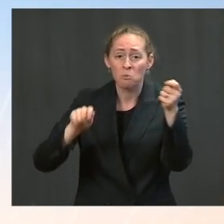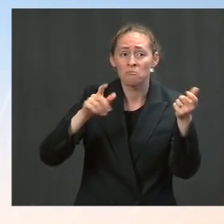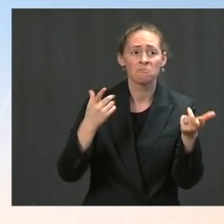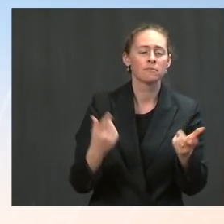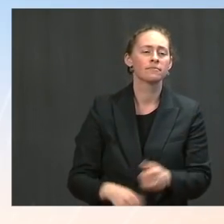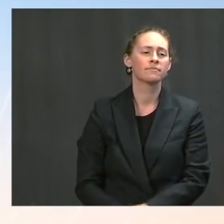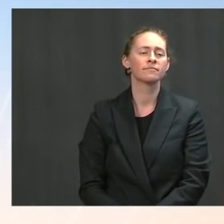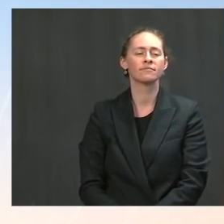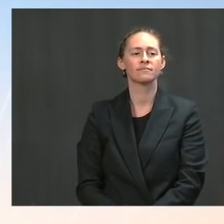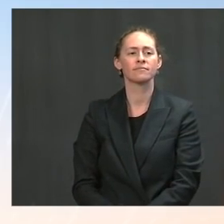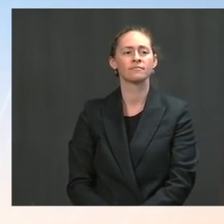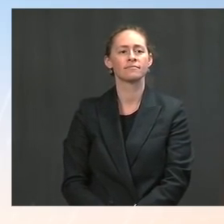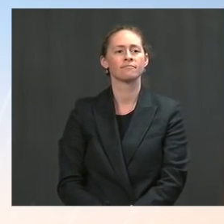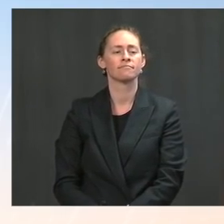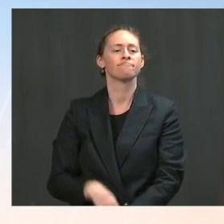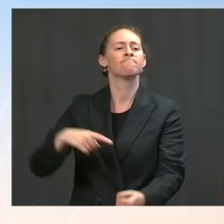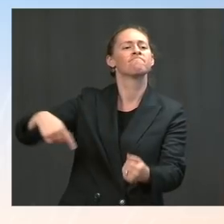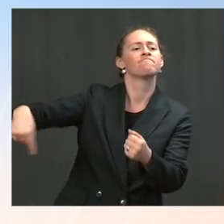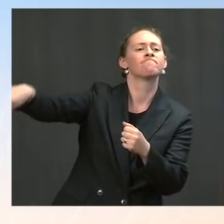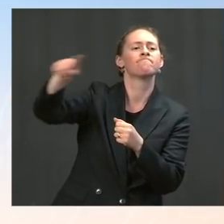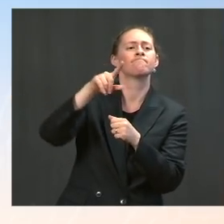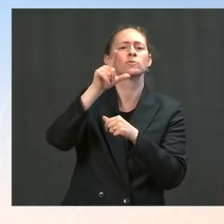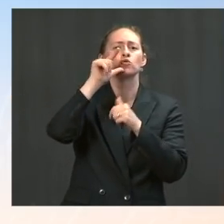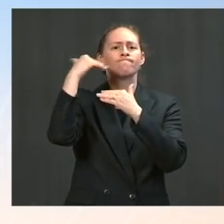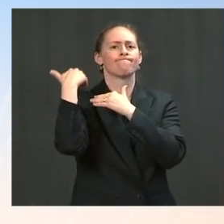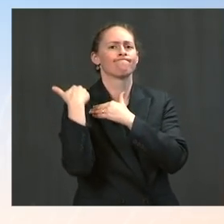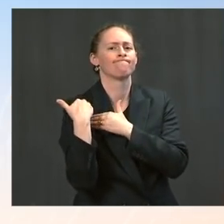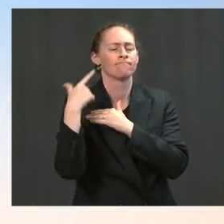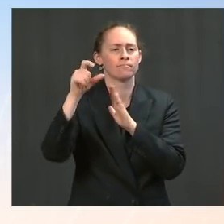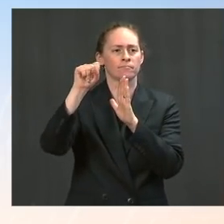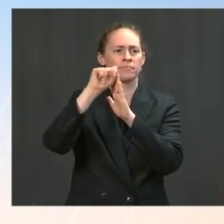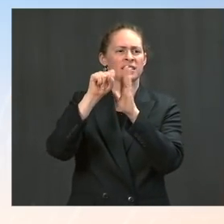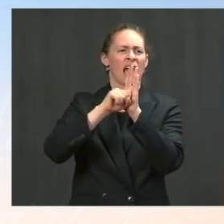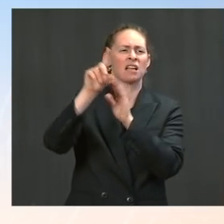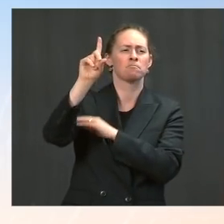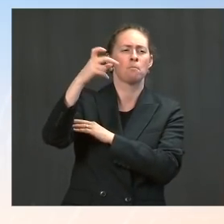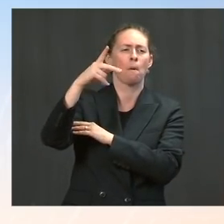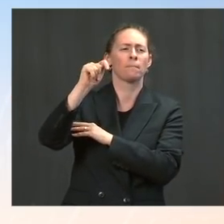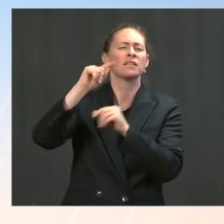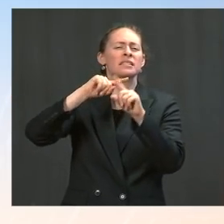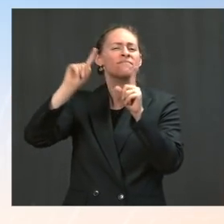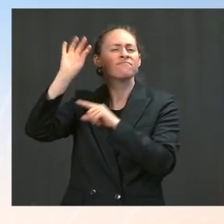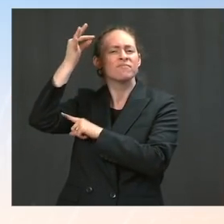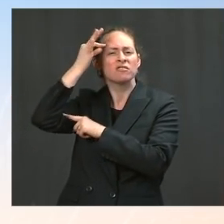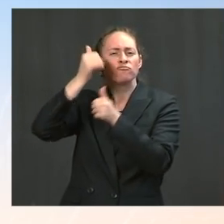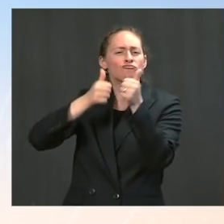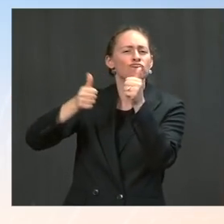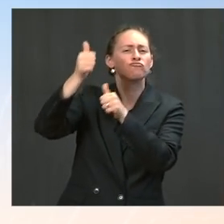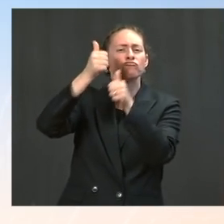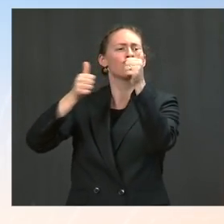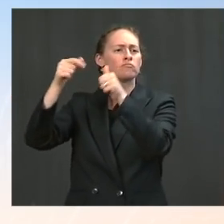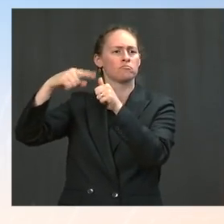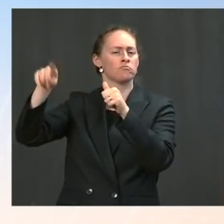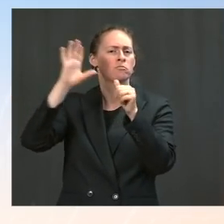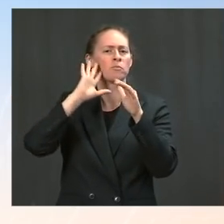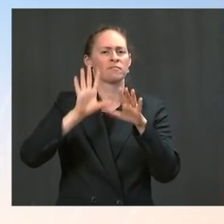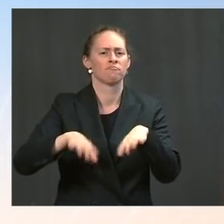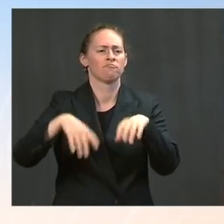and other appropriate entities within the federal government. As the President noted yesterday, returning Internet access to Cuba